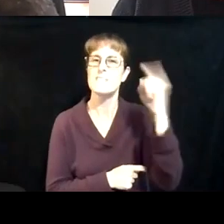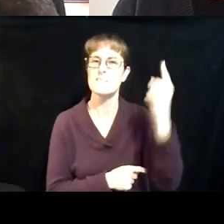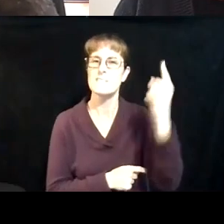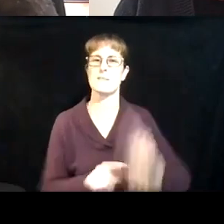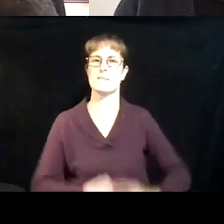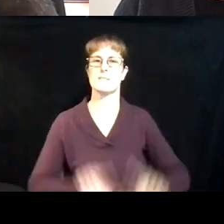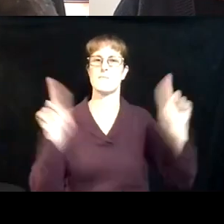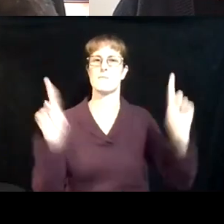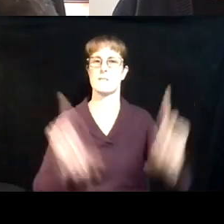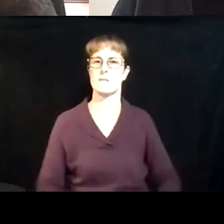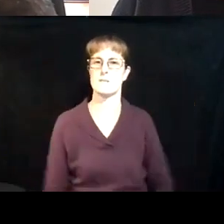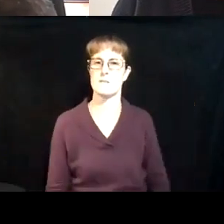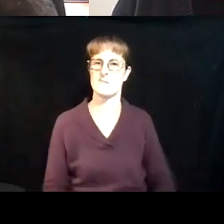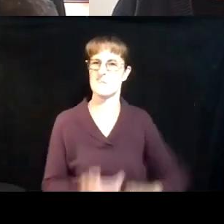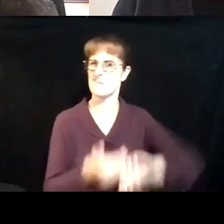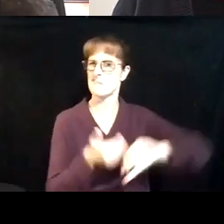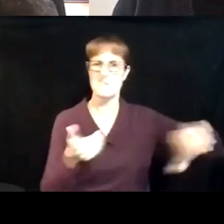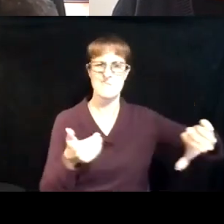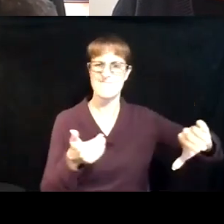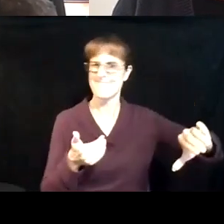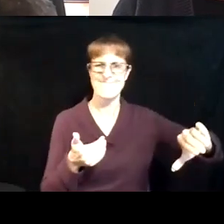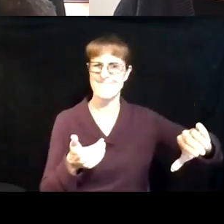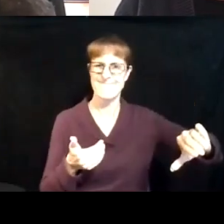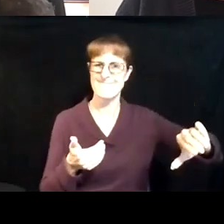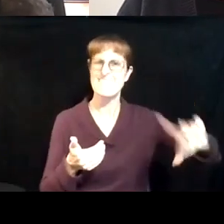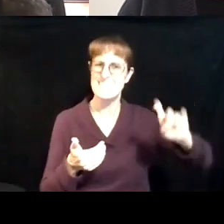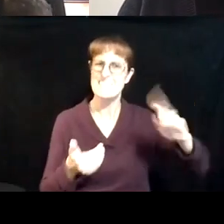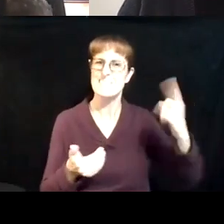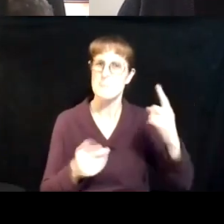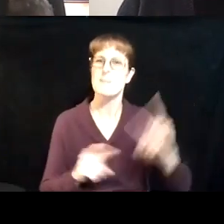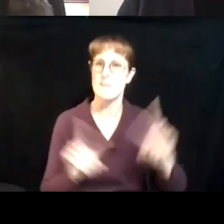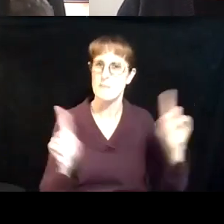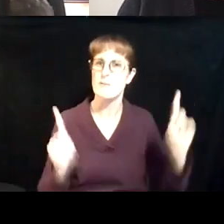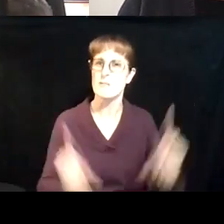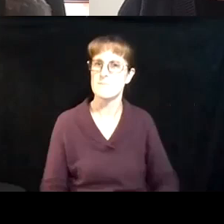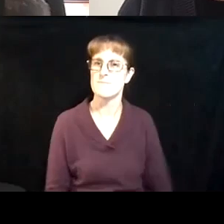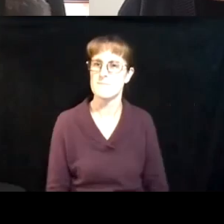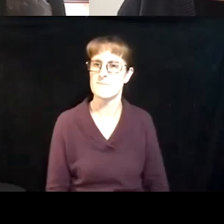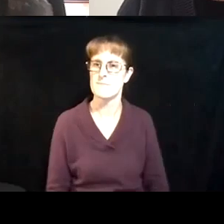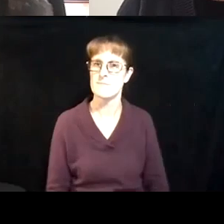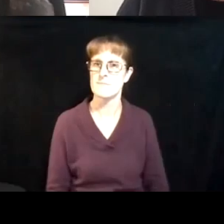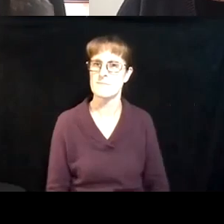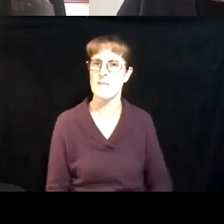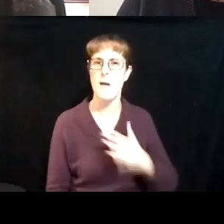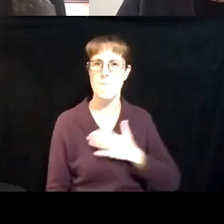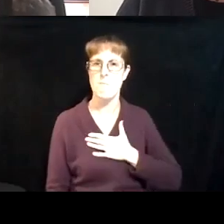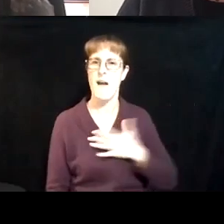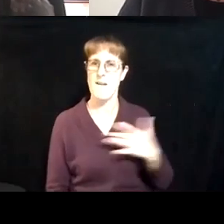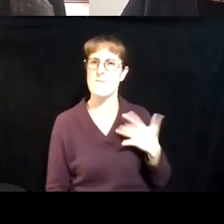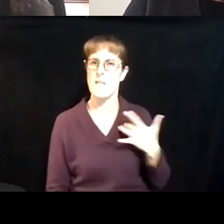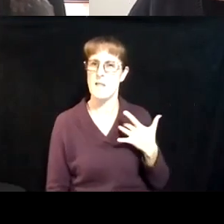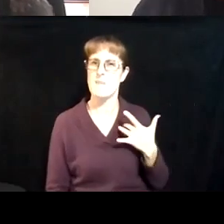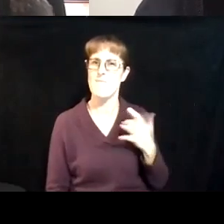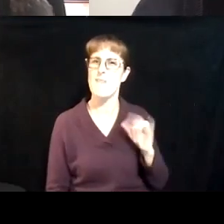I think that's right. I think that's where my inclinations have been recently.